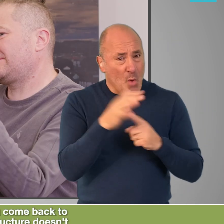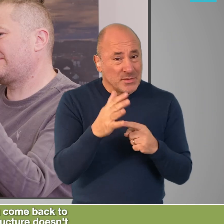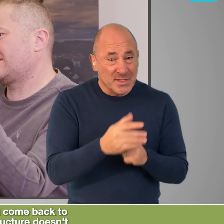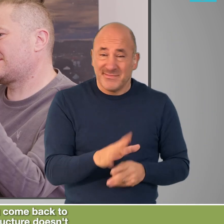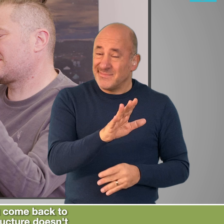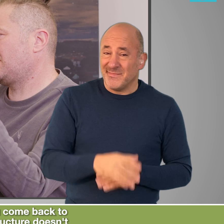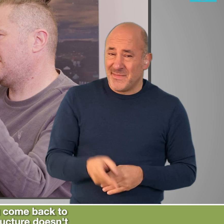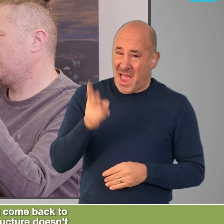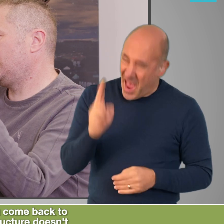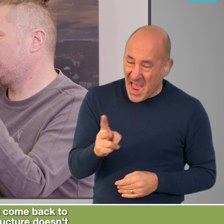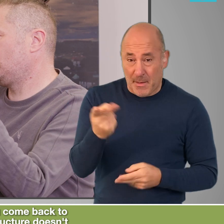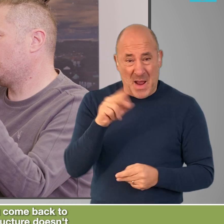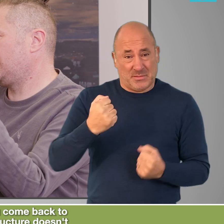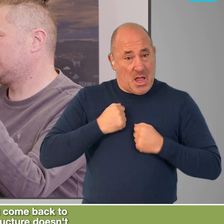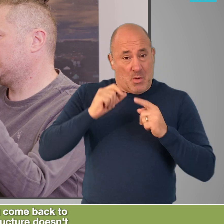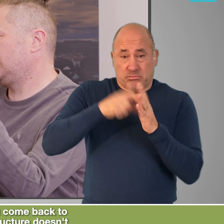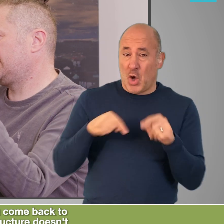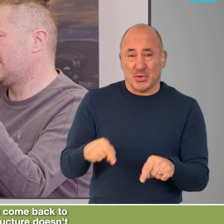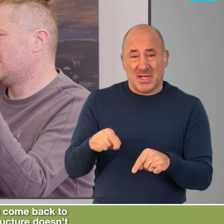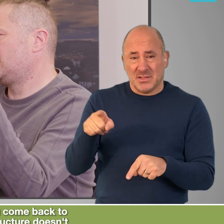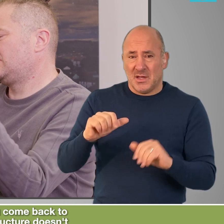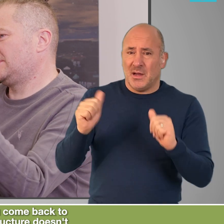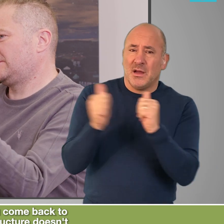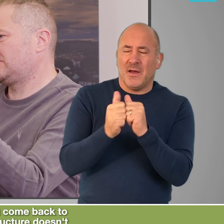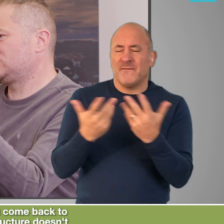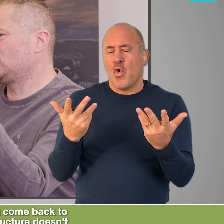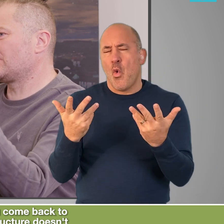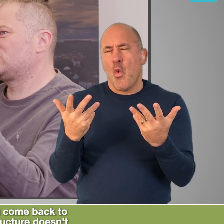I think that's where you come back to that Blue Green infrastructure doesn't